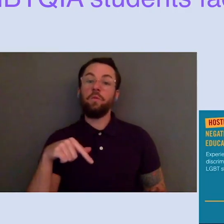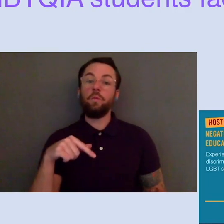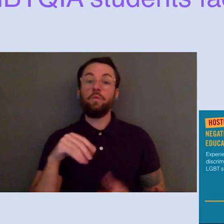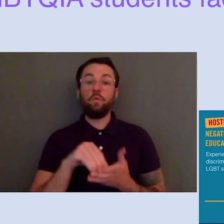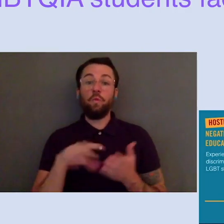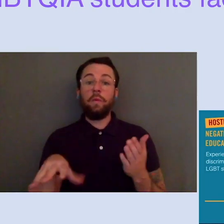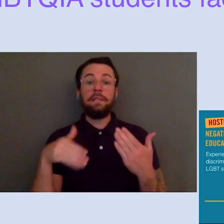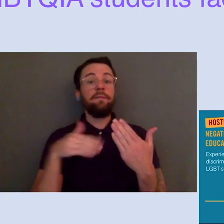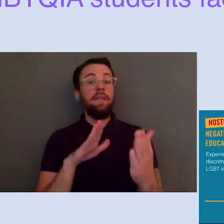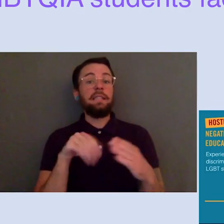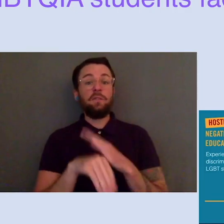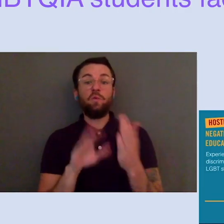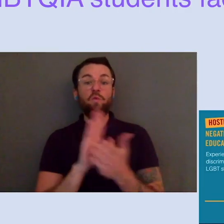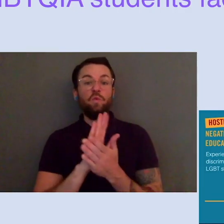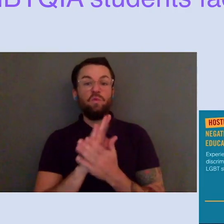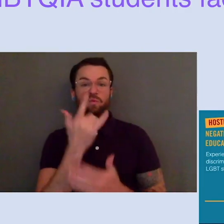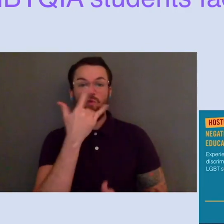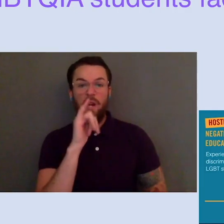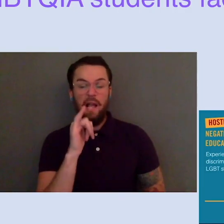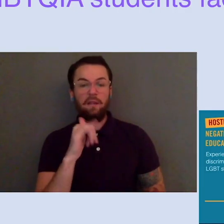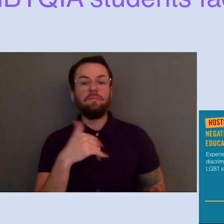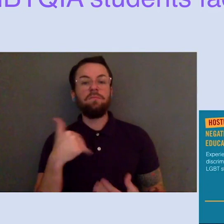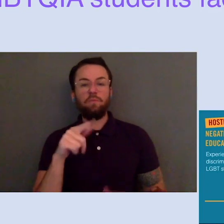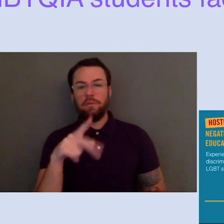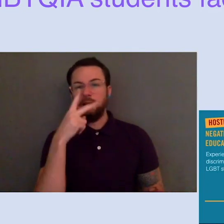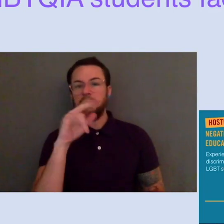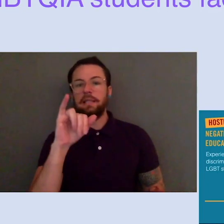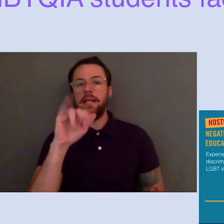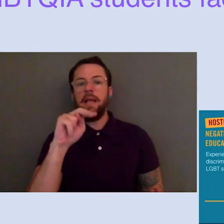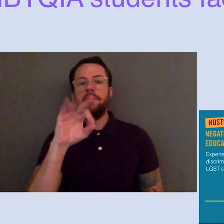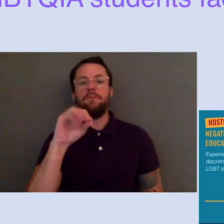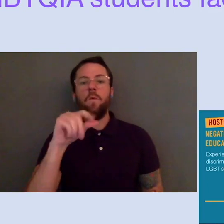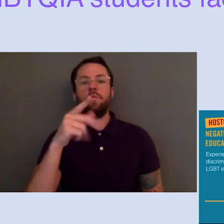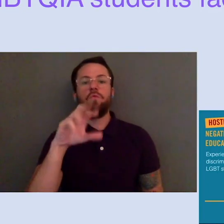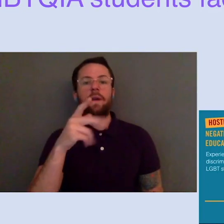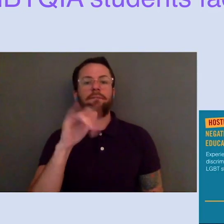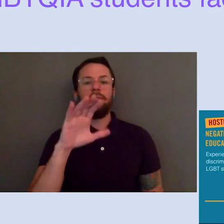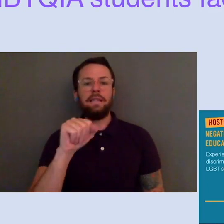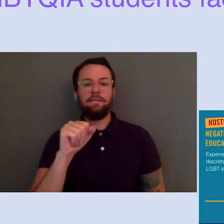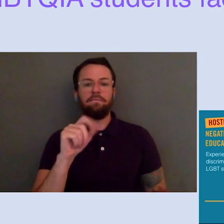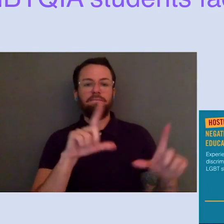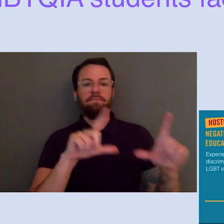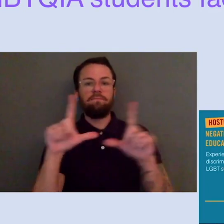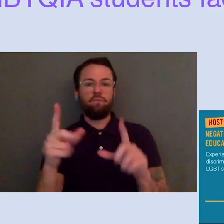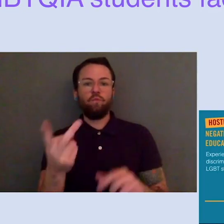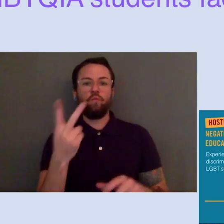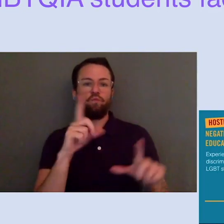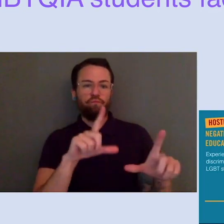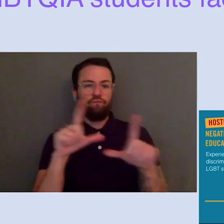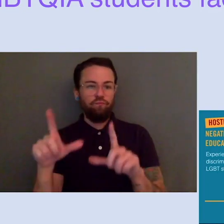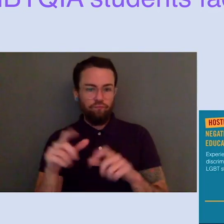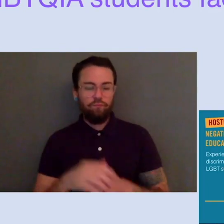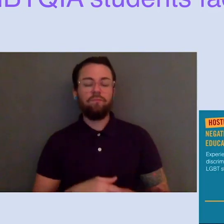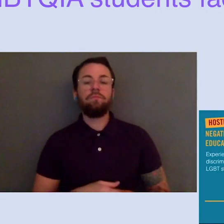Now, let's look at some of the issues that LGBTQIA people face.